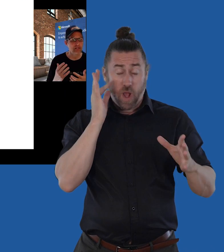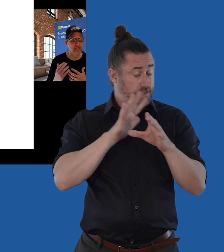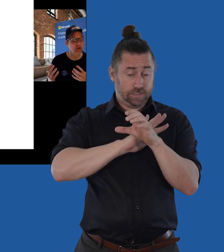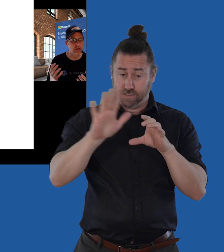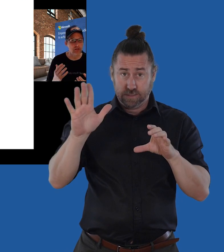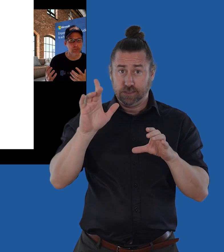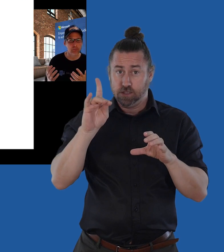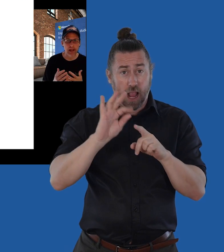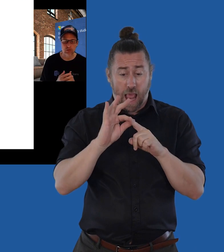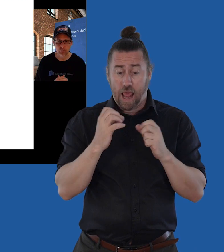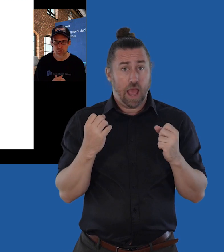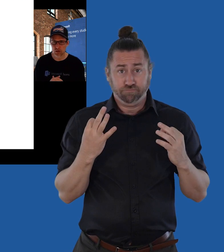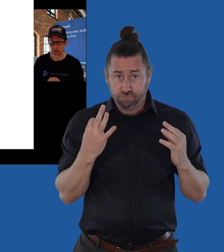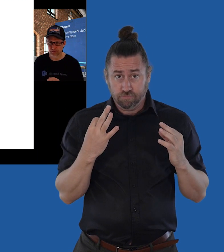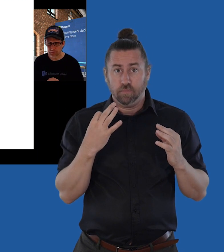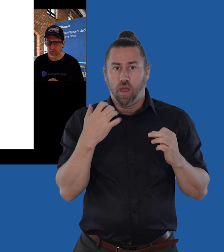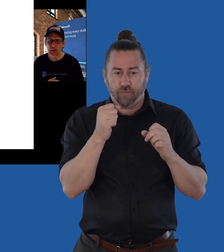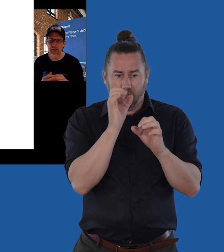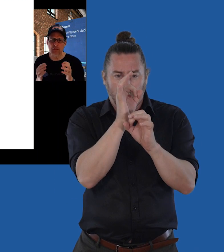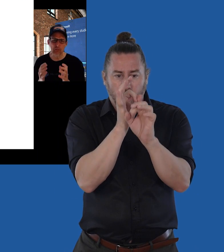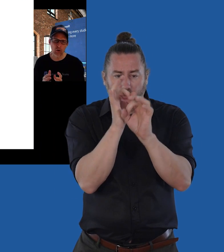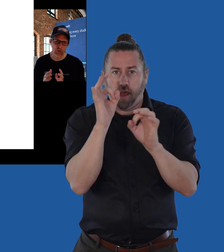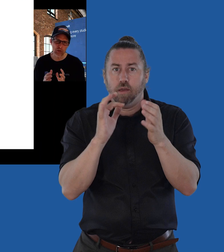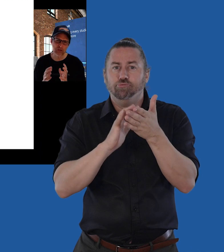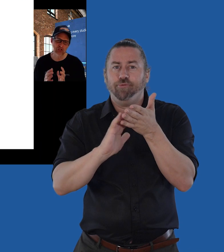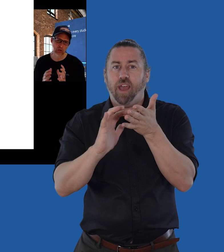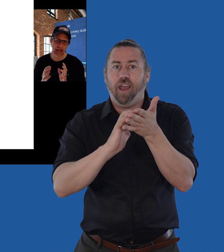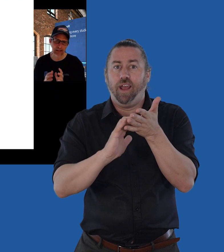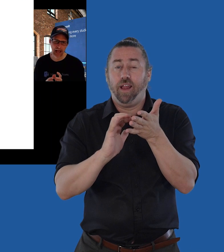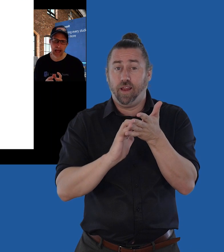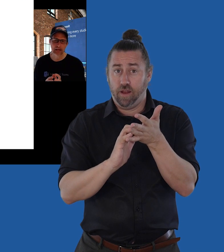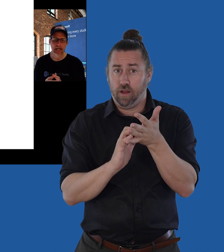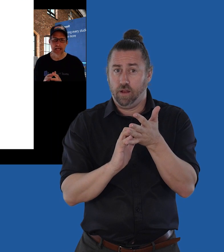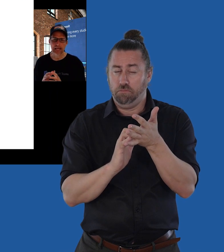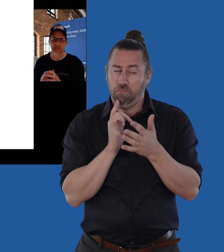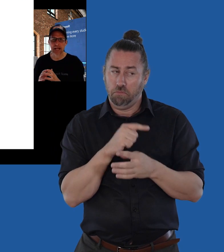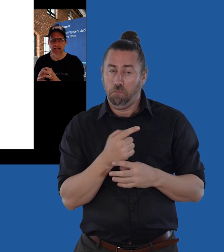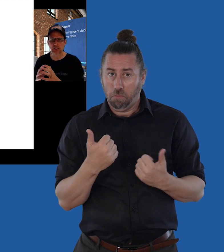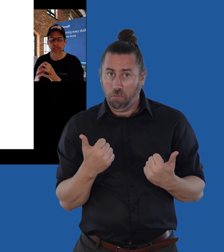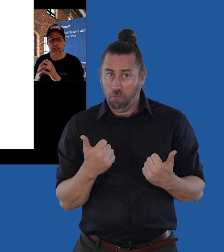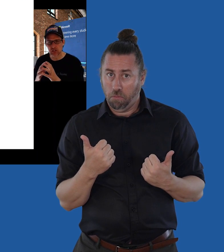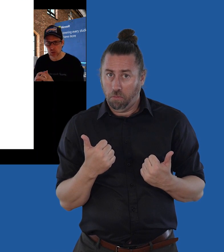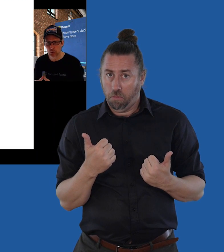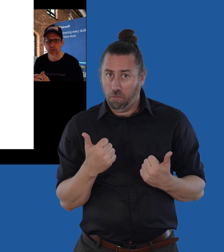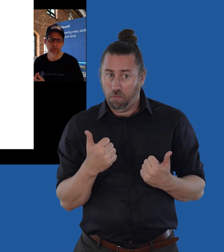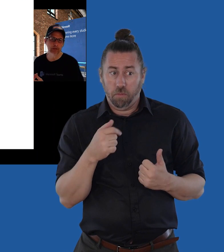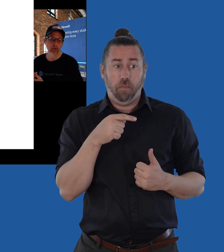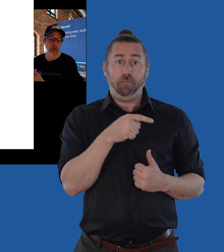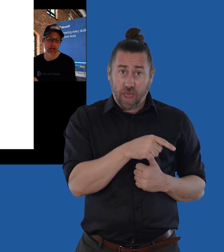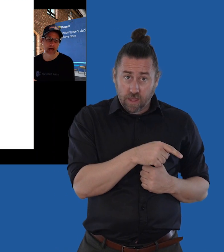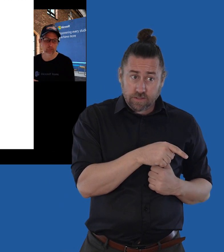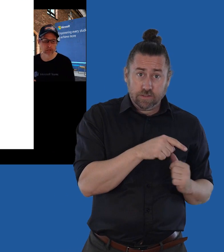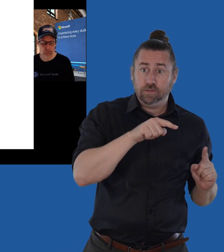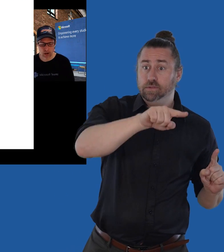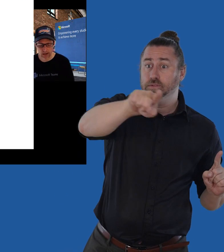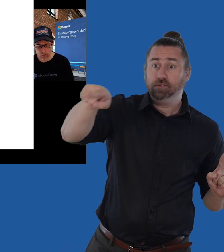but it's got the braille symbols on it. Now, the problem with a tool like that is, it actually excludes people who can't read braille.